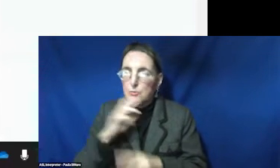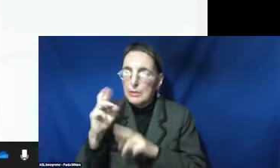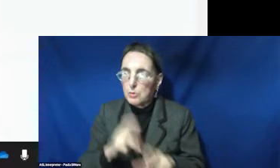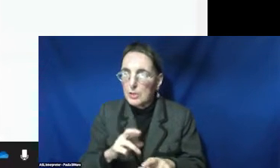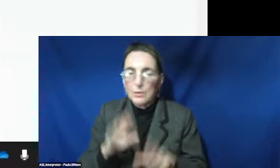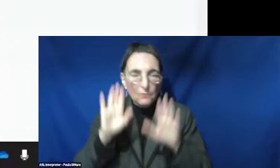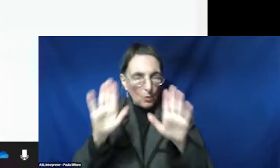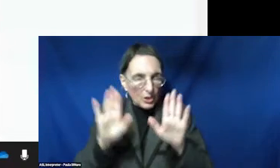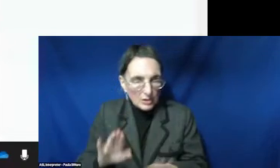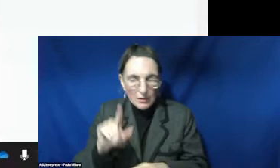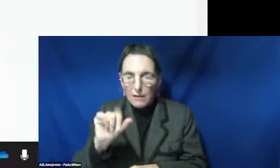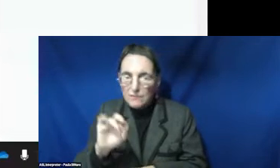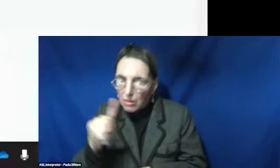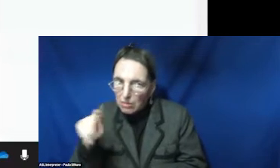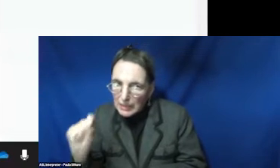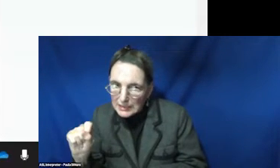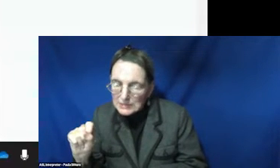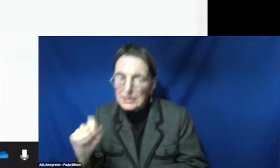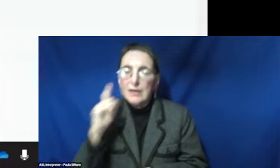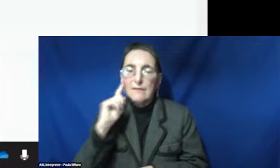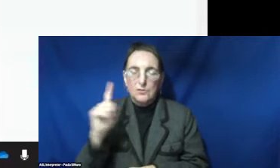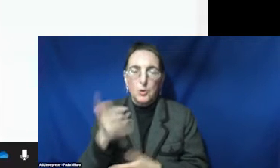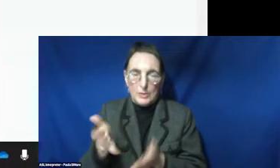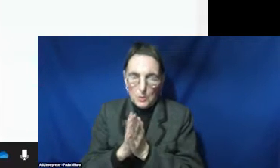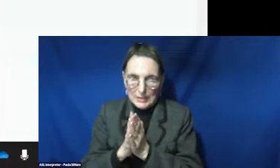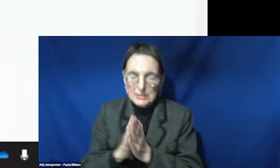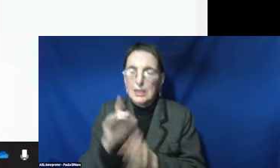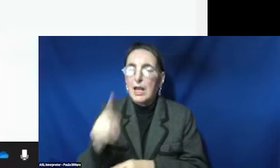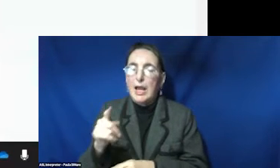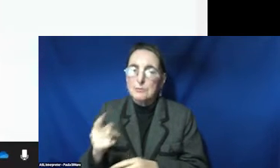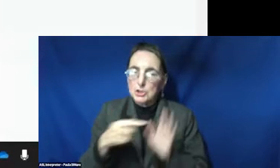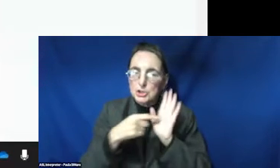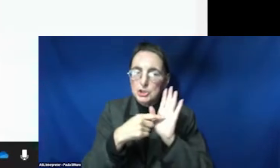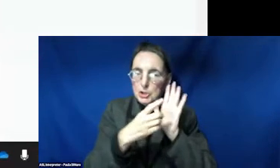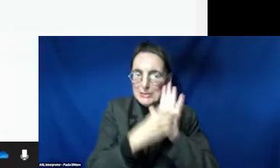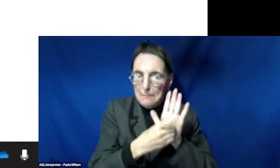and Supplemental Funding Requests. I'm going to go stick to the demo site. Again everyone has access to the demo site.